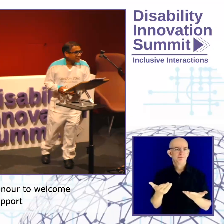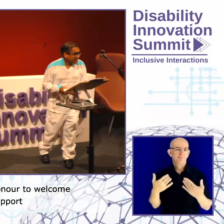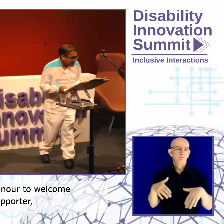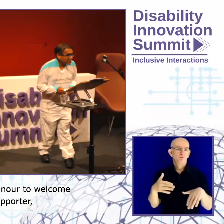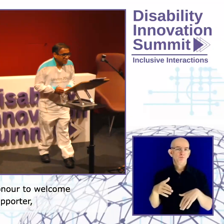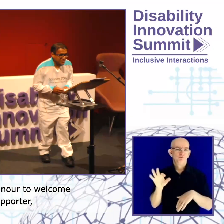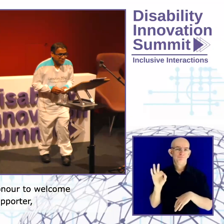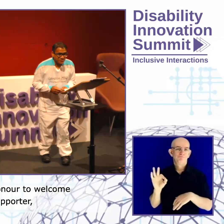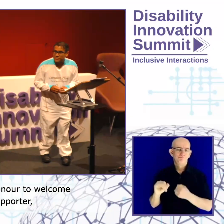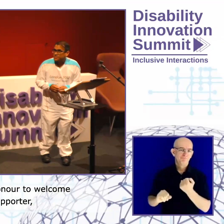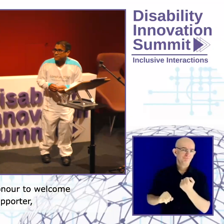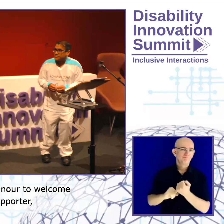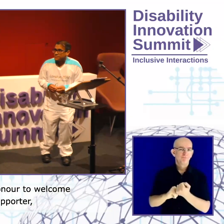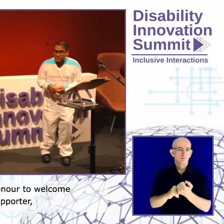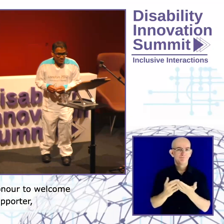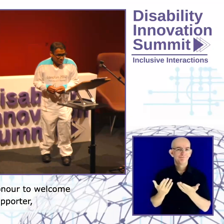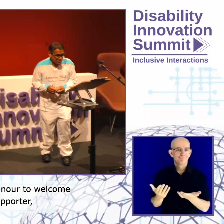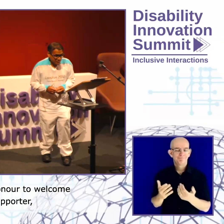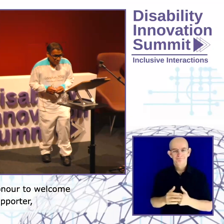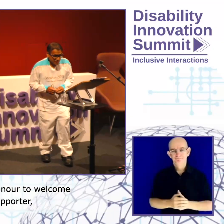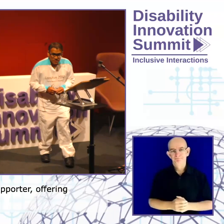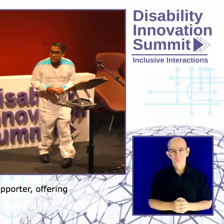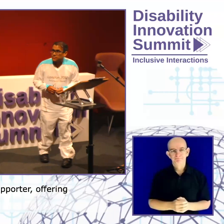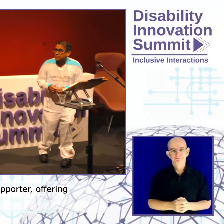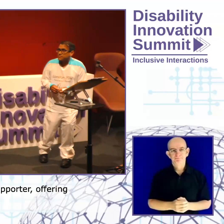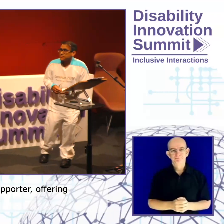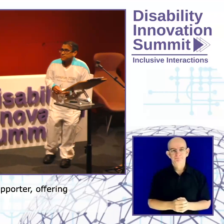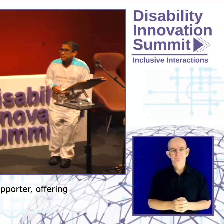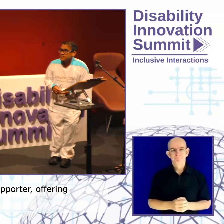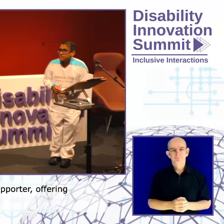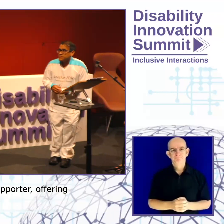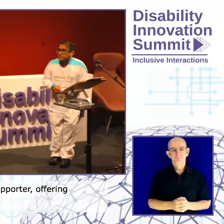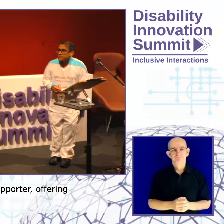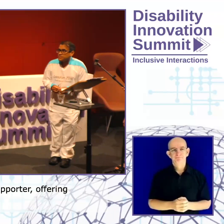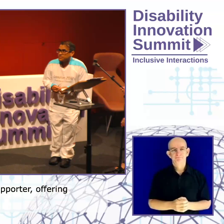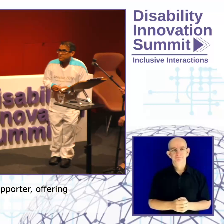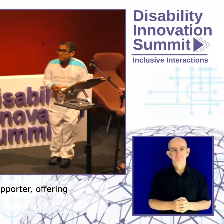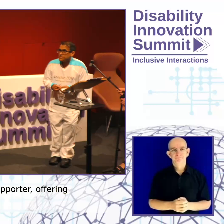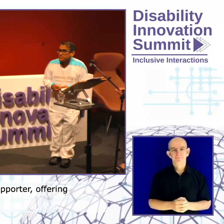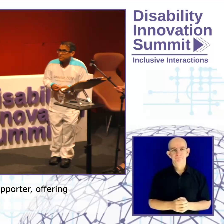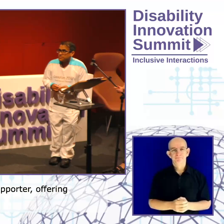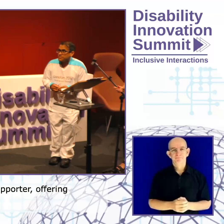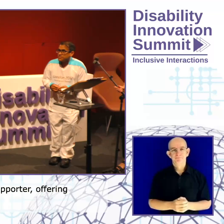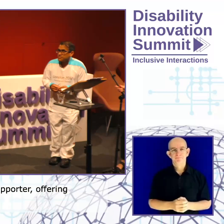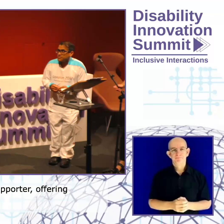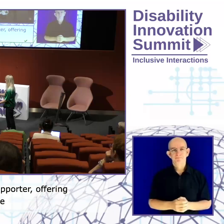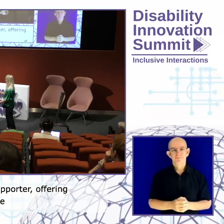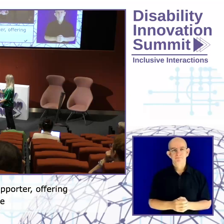and genuine help and connections, but also is an amazing social entrepreneur in his own right,